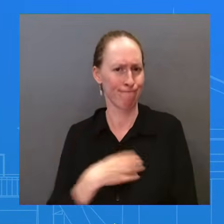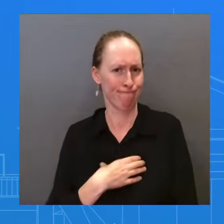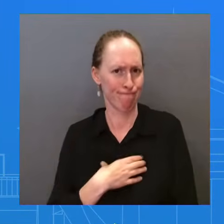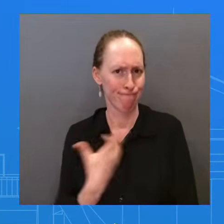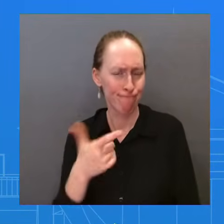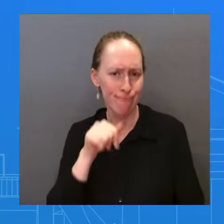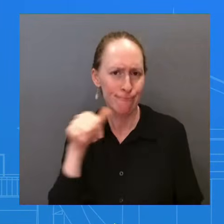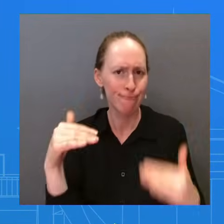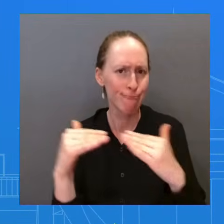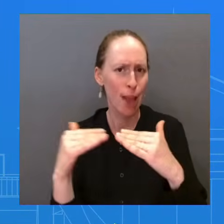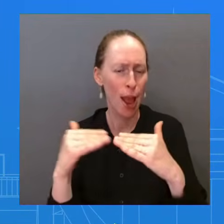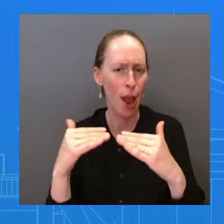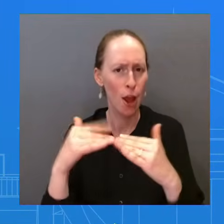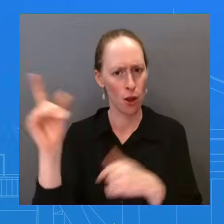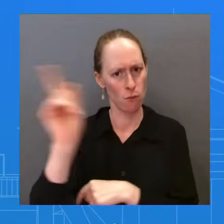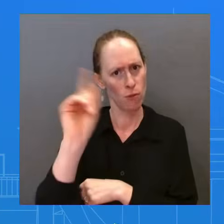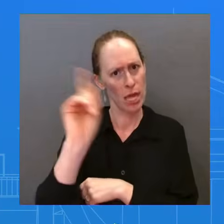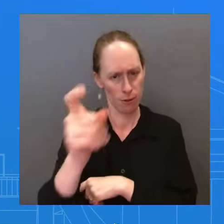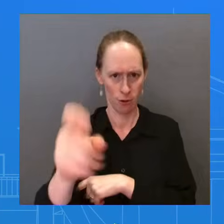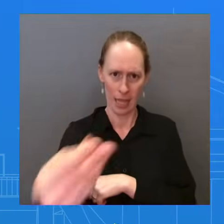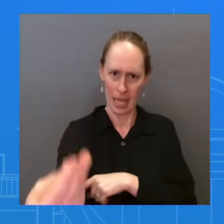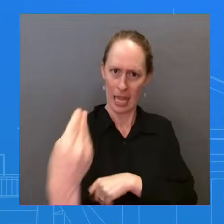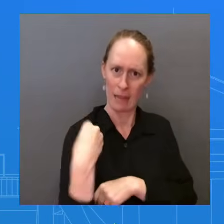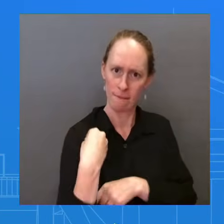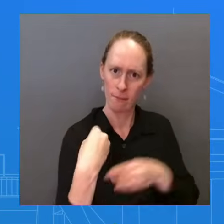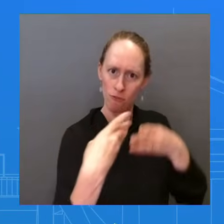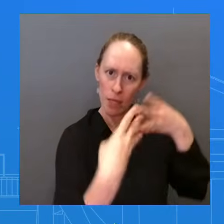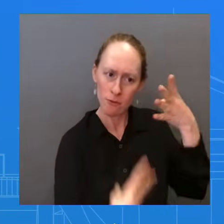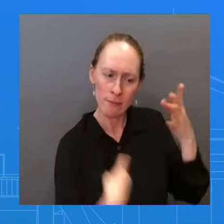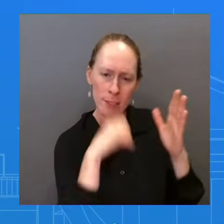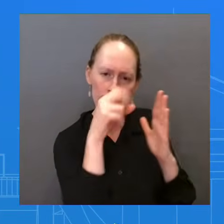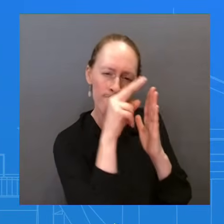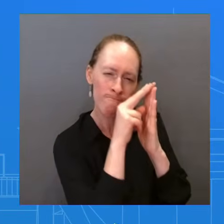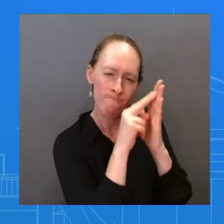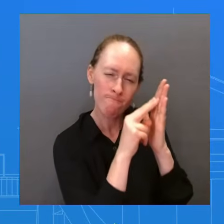We're not currently. Secondly, the colloquy you and I